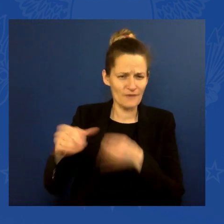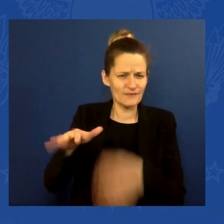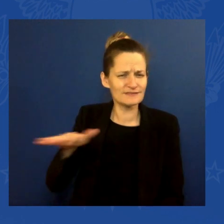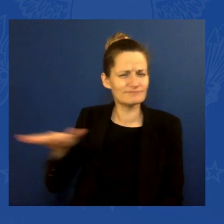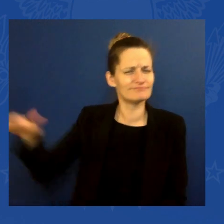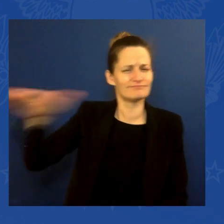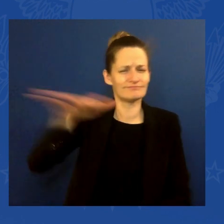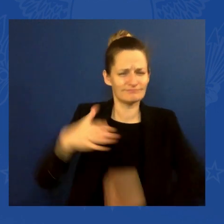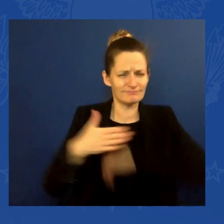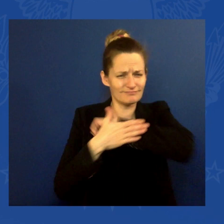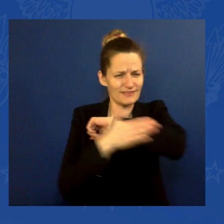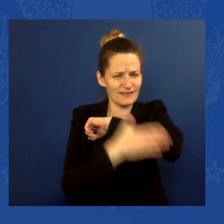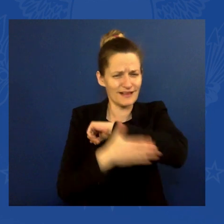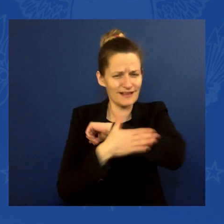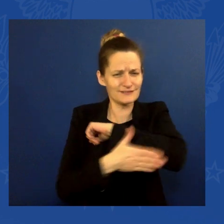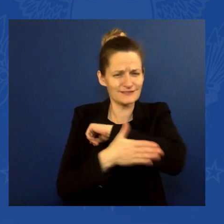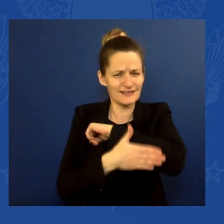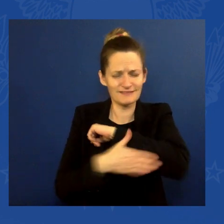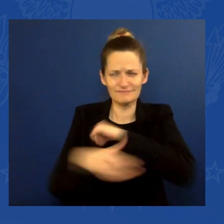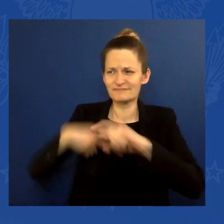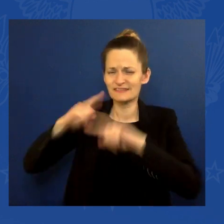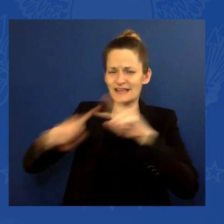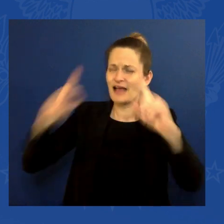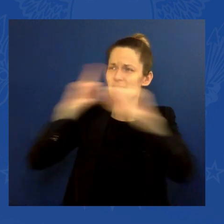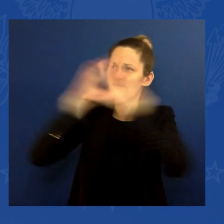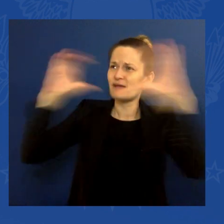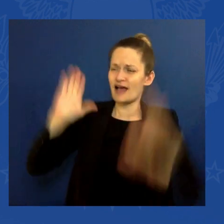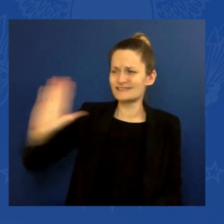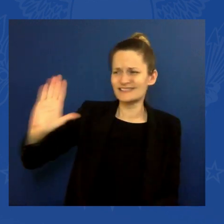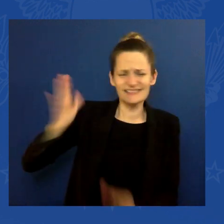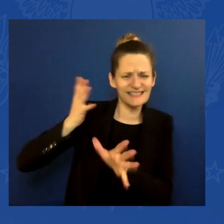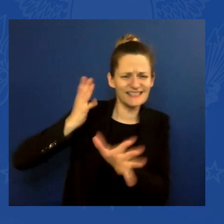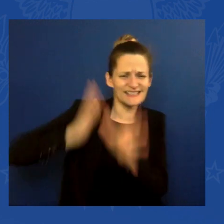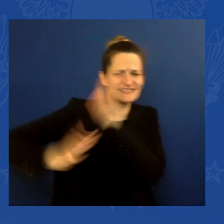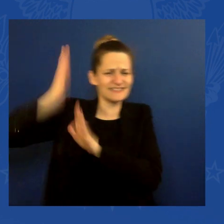So, ladies and gentlemen, it is our great honor to ask you to join with us